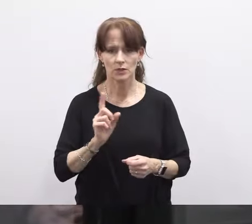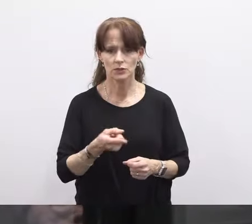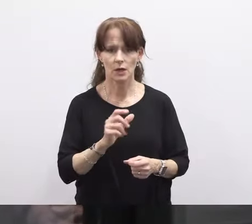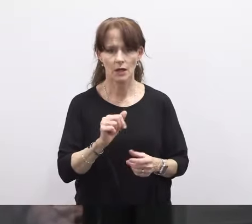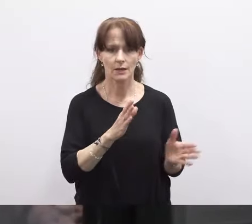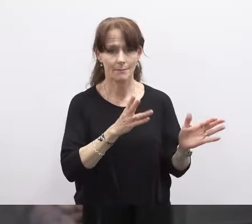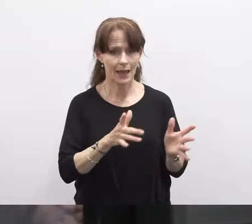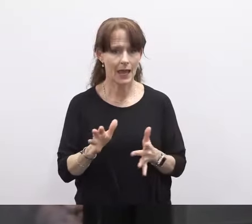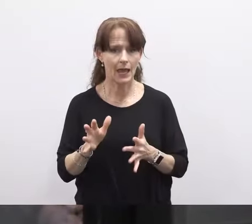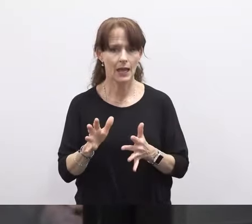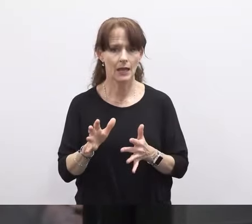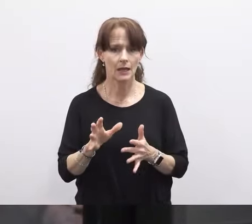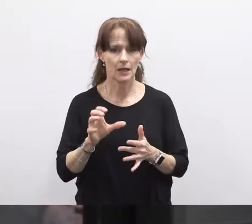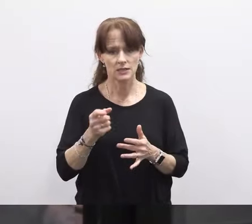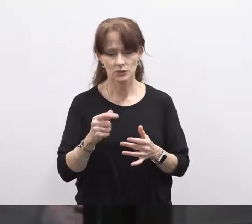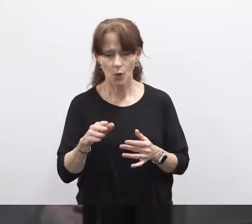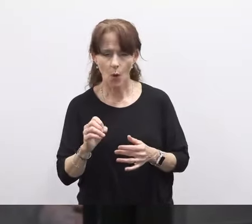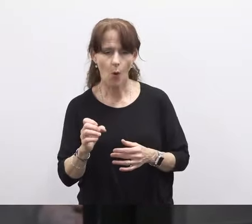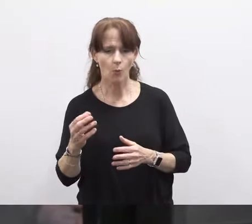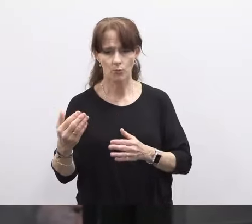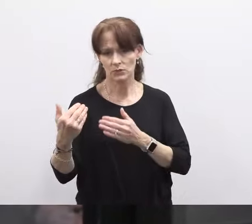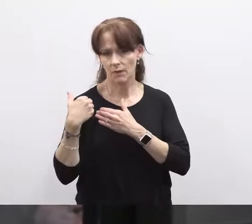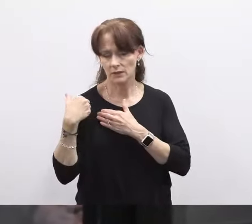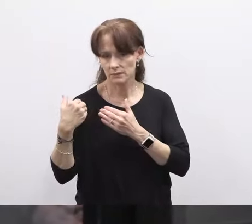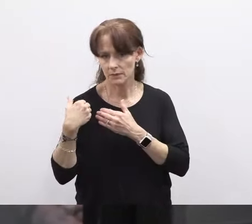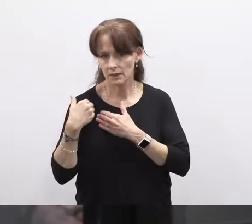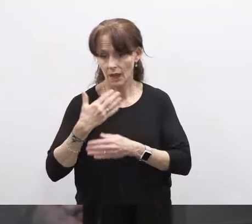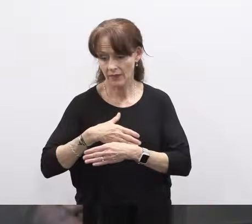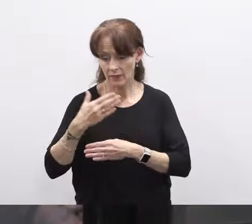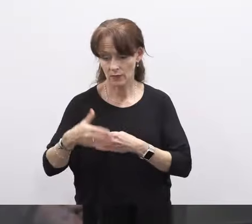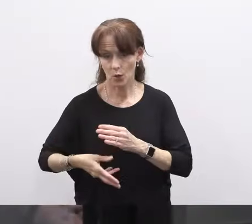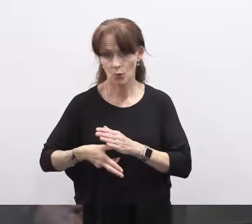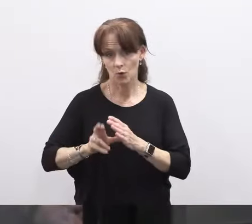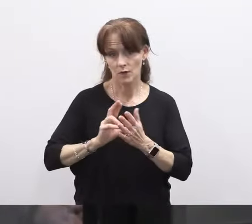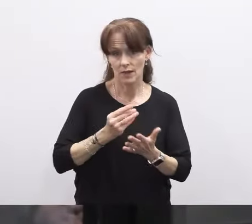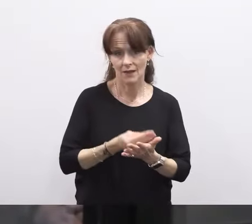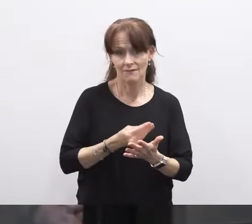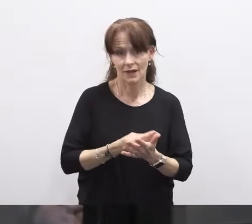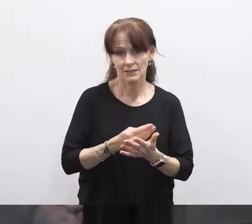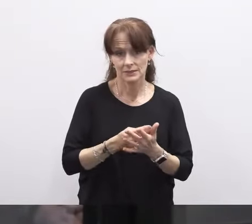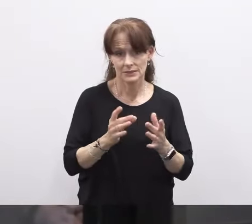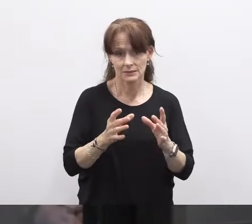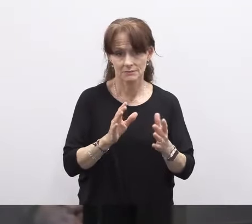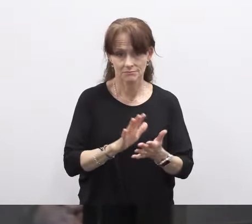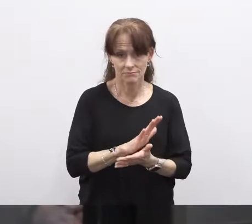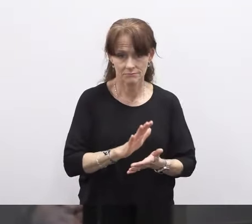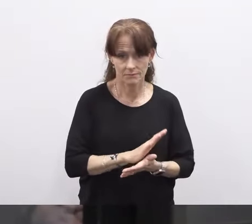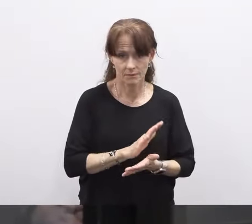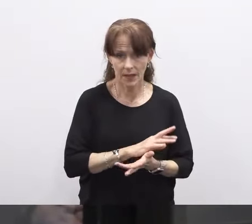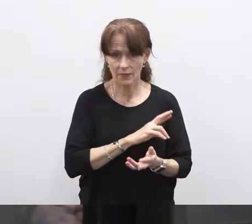but also scope responsibility. And at the conclusion reviewing the financial statements in the report that's presented this evening